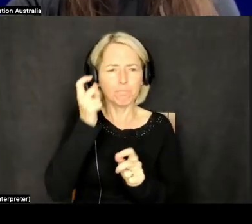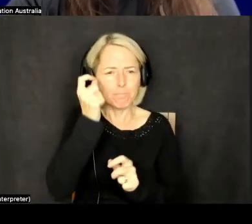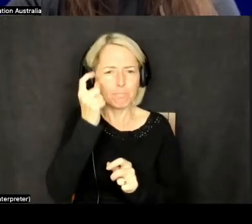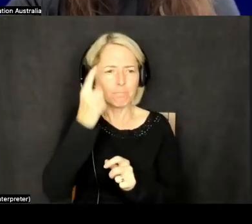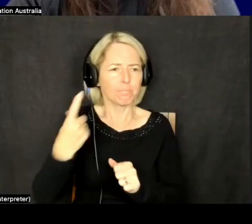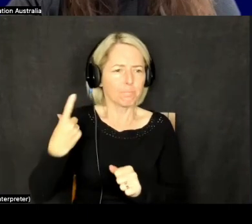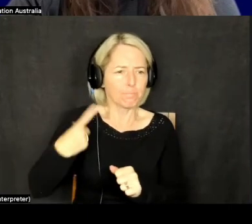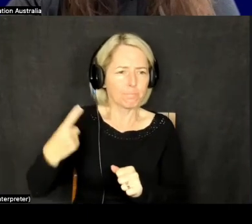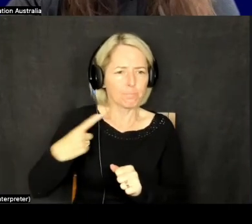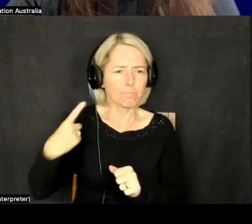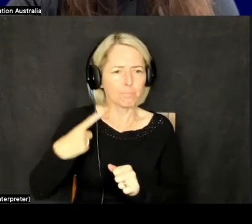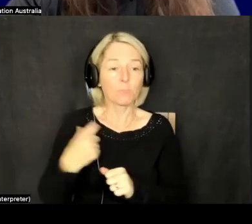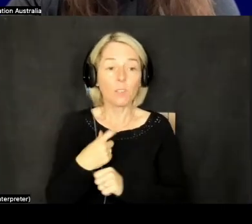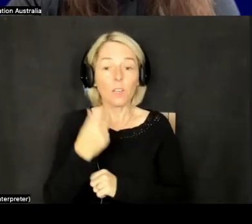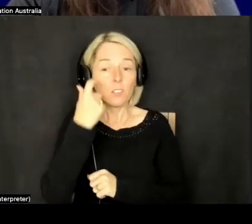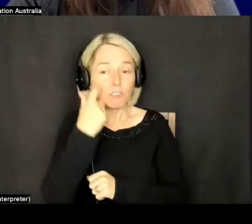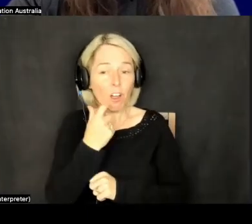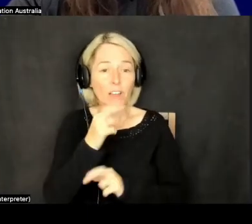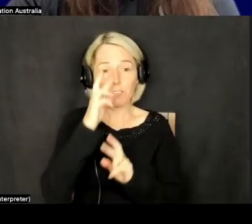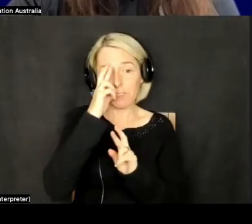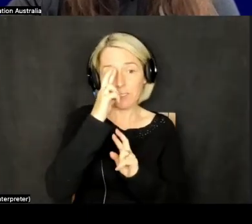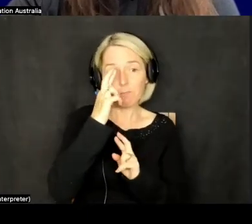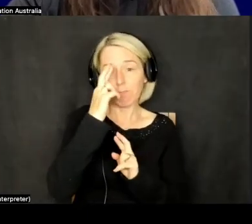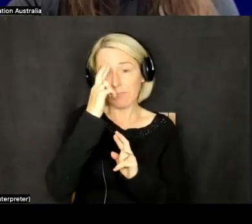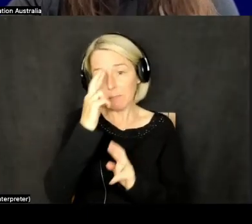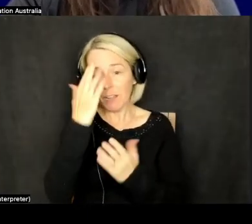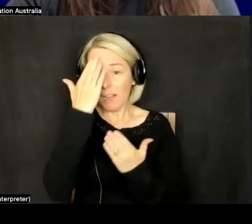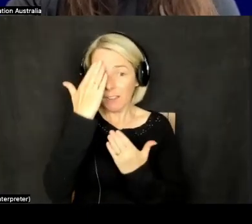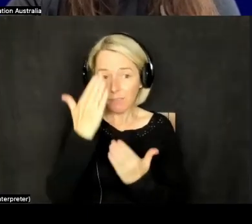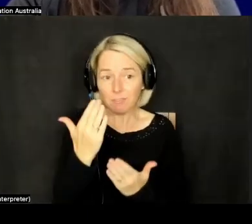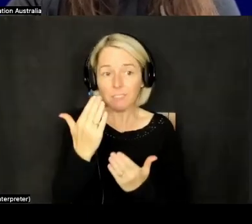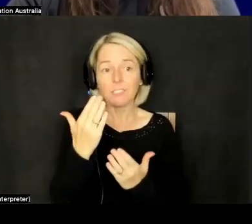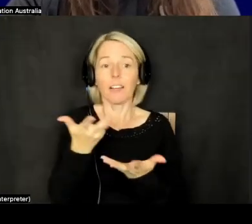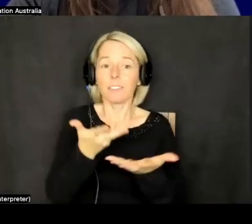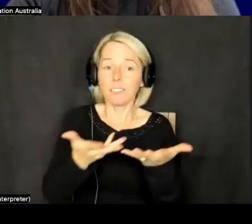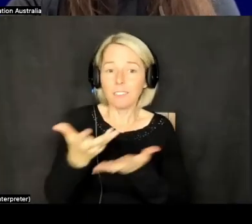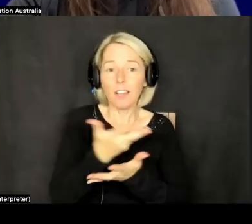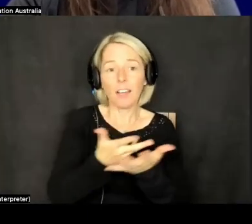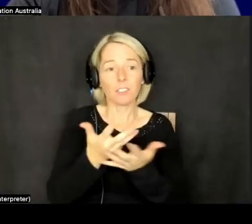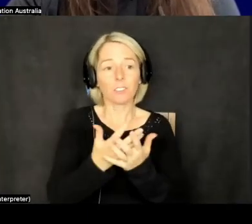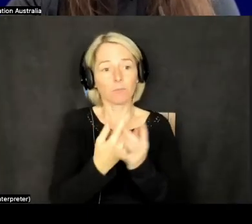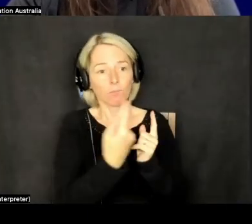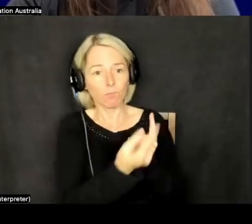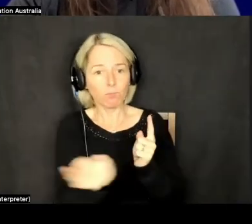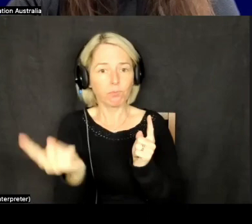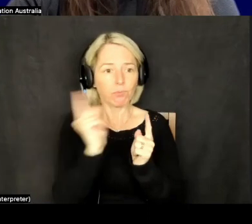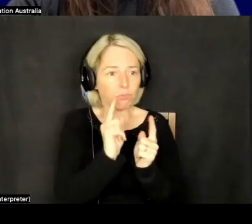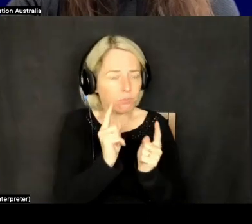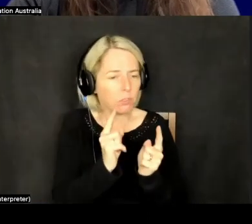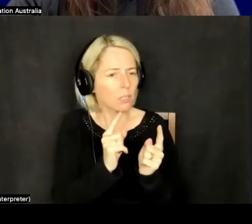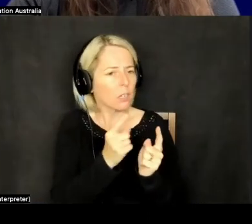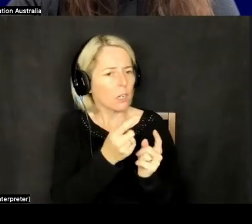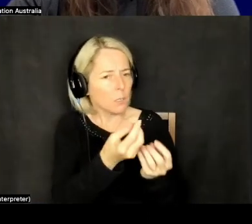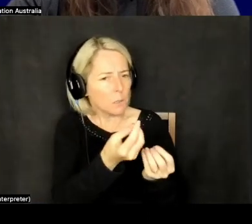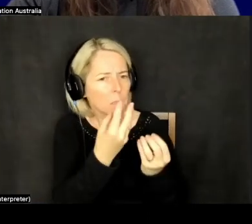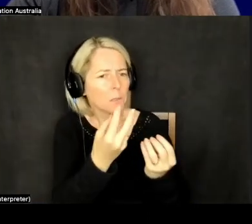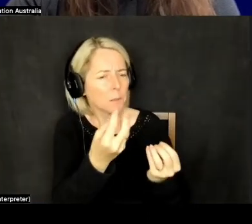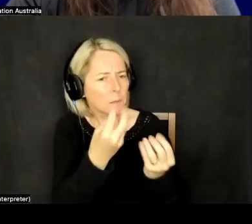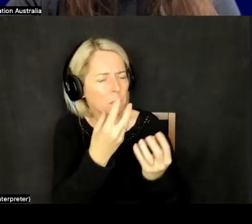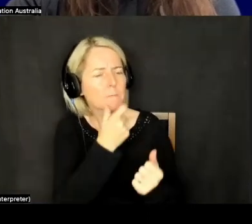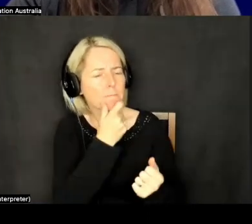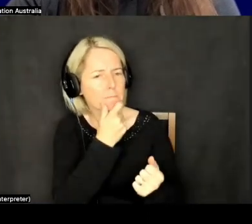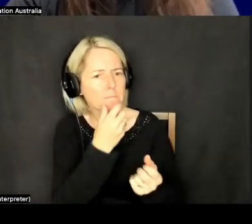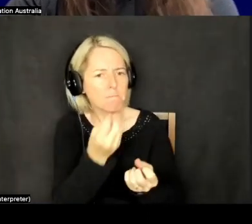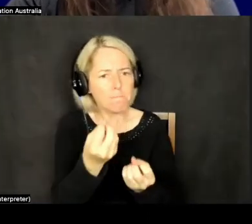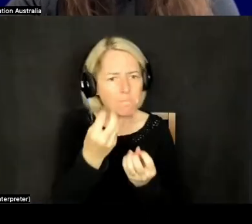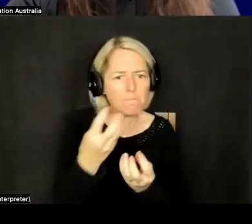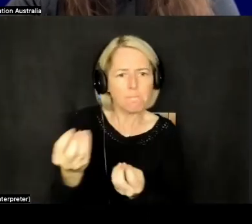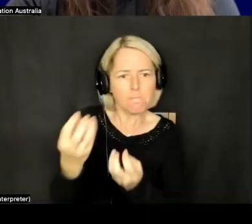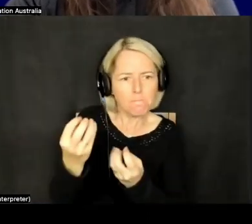member's perspectives and theories and seek to reach consensus about access, approach,